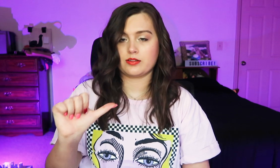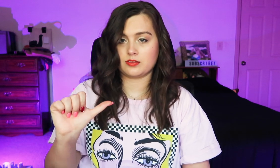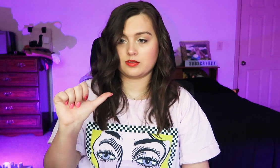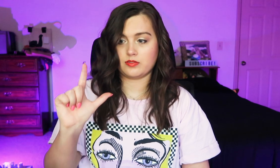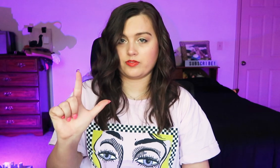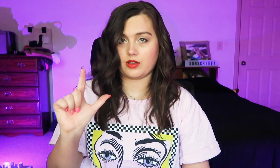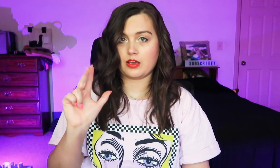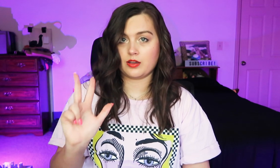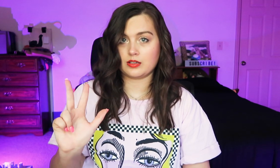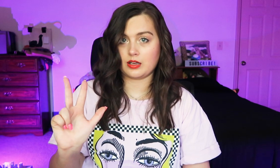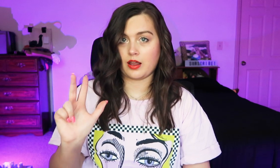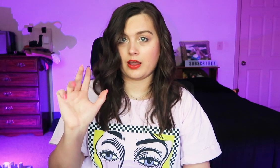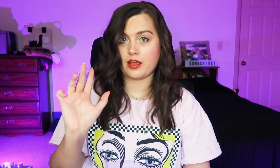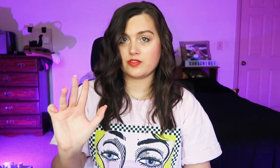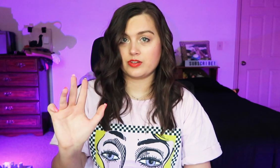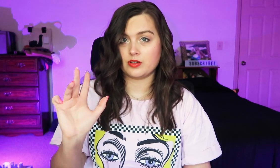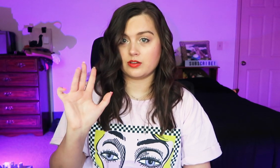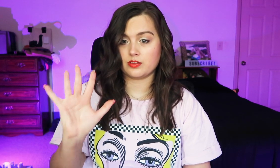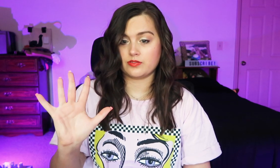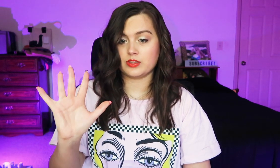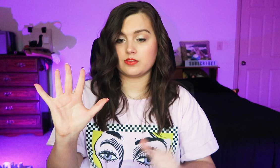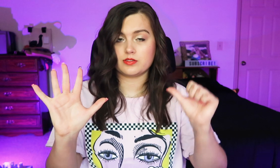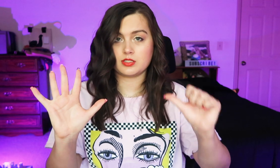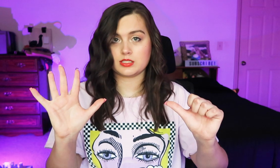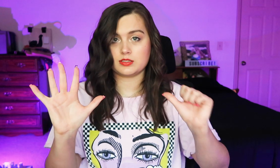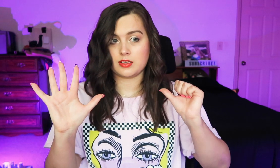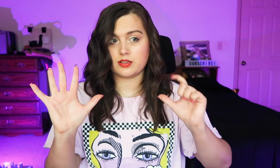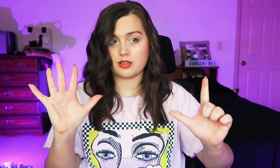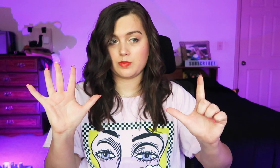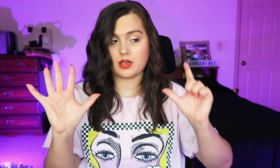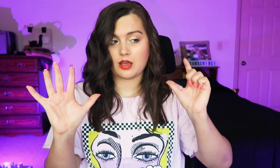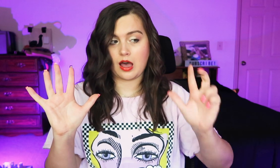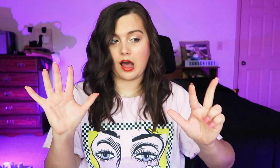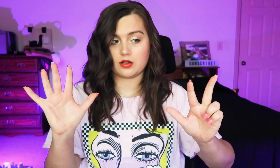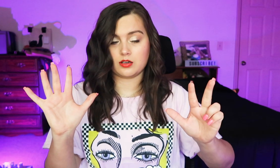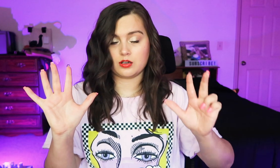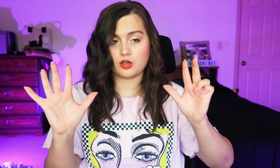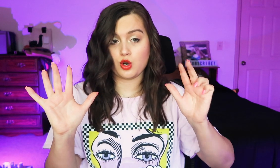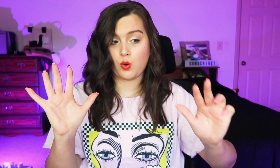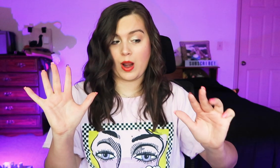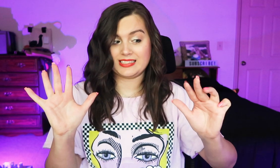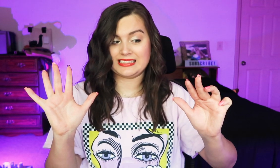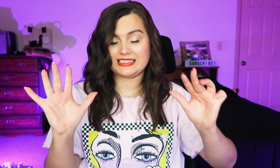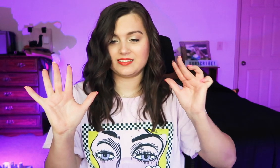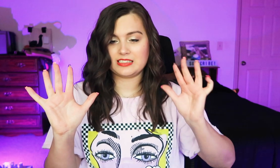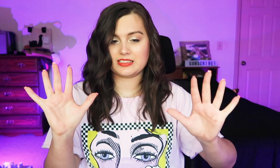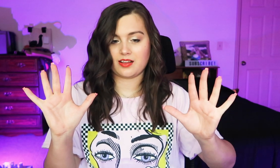1, 2, 3, 4, 5, 6, 7, 8, 9, 10.